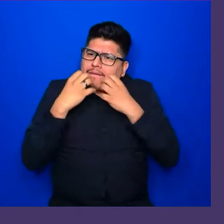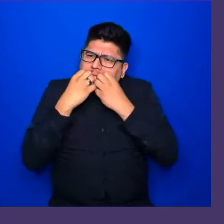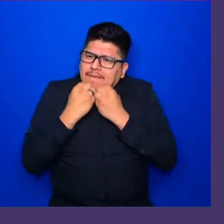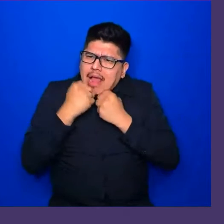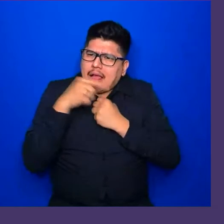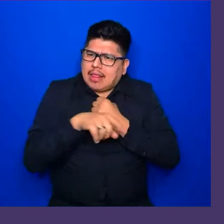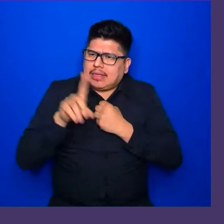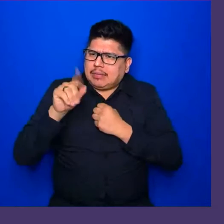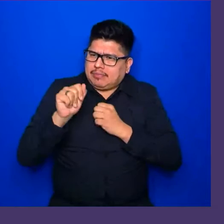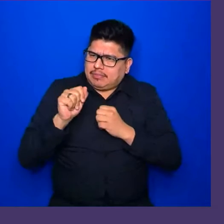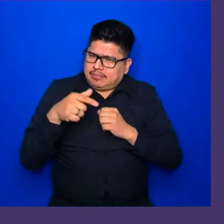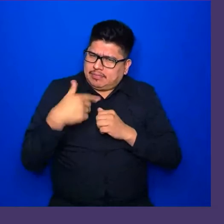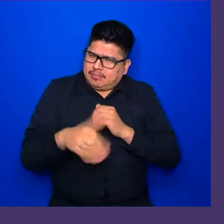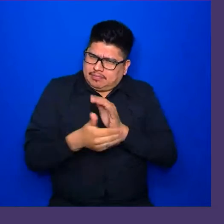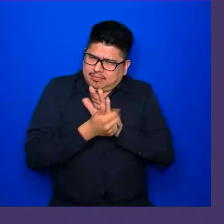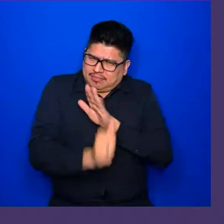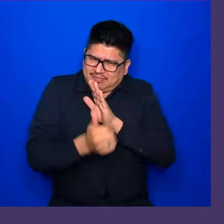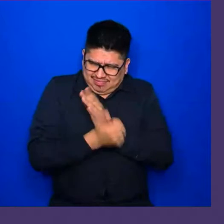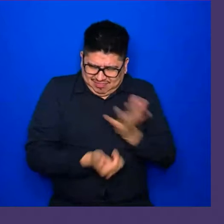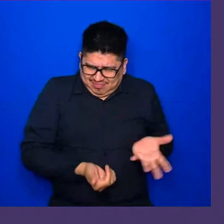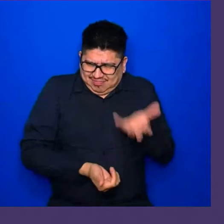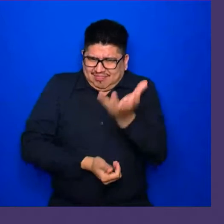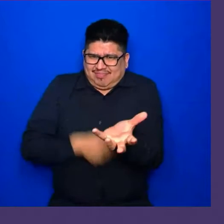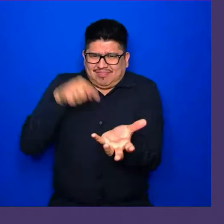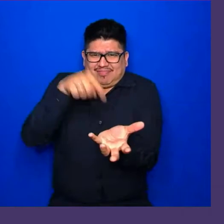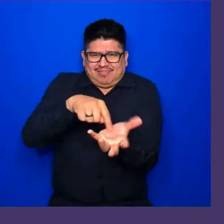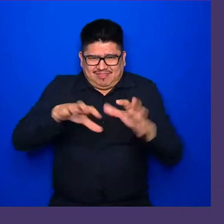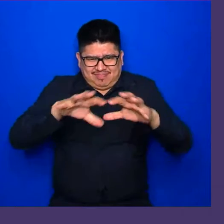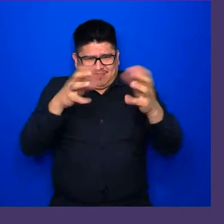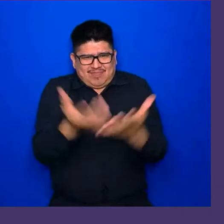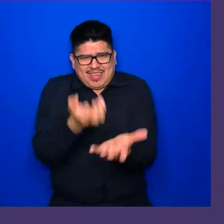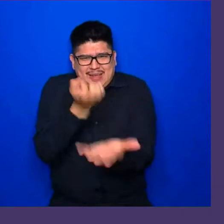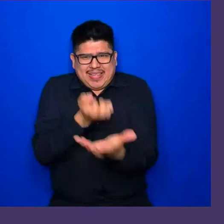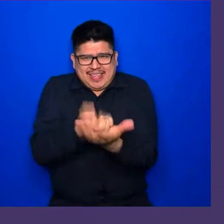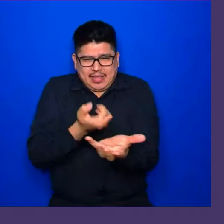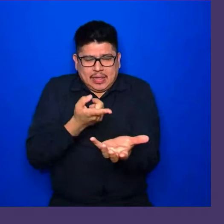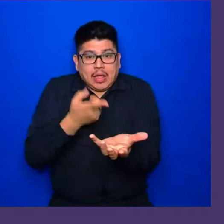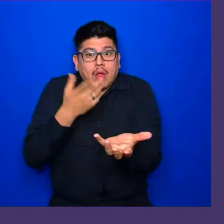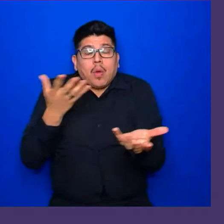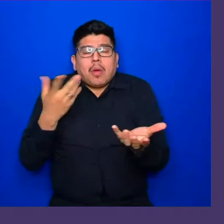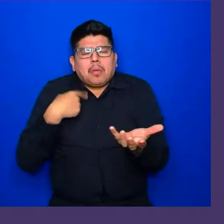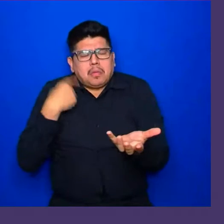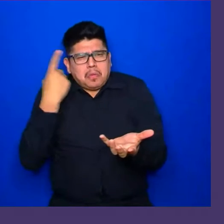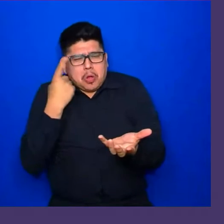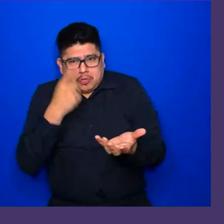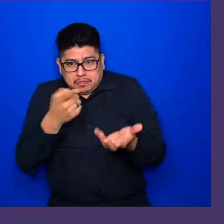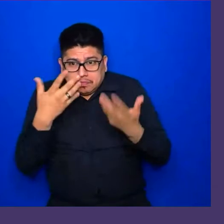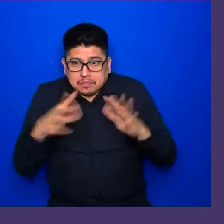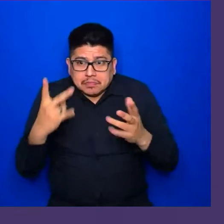I wonder what you're seeing in terms of that unblock that can